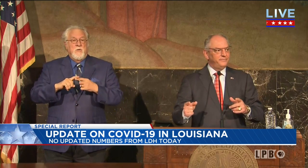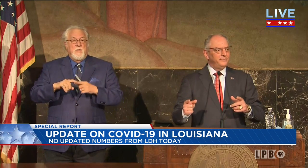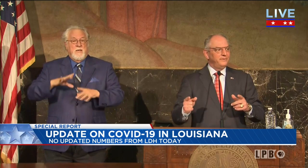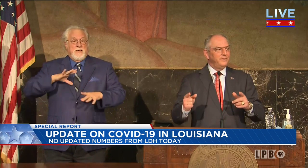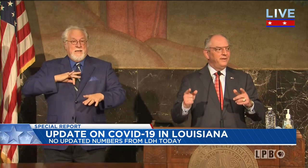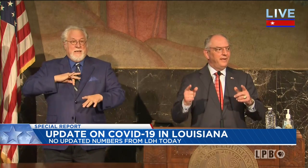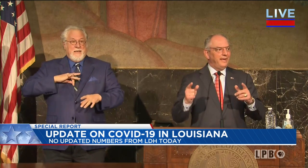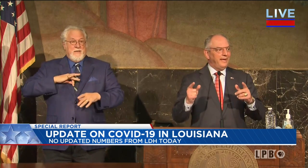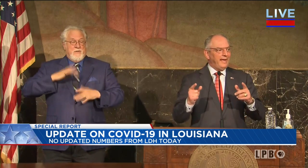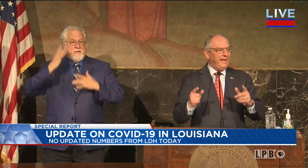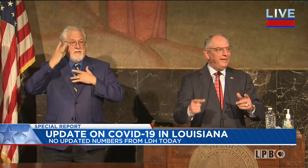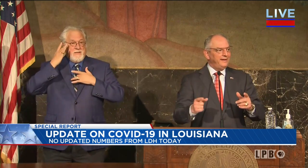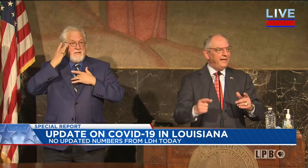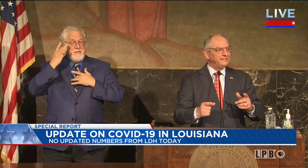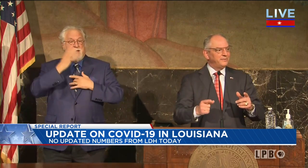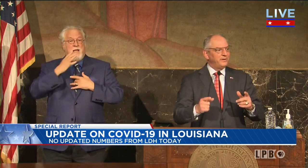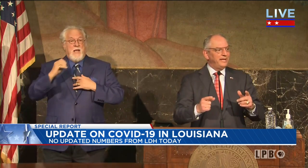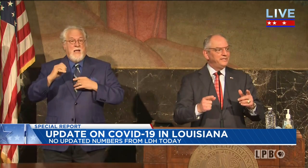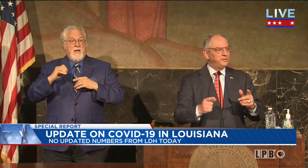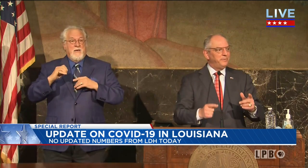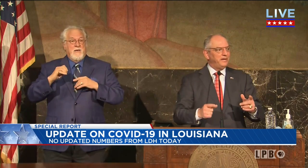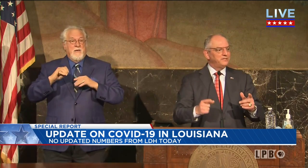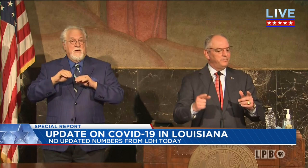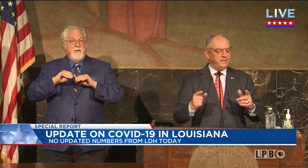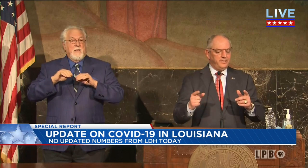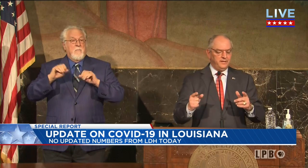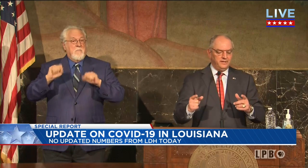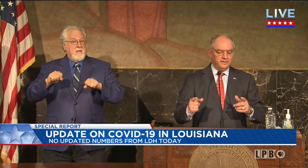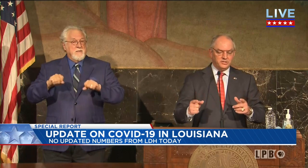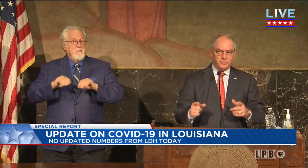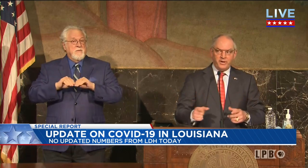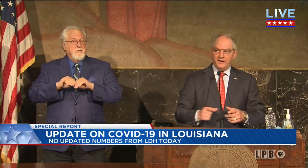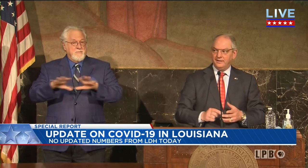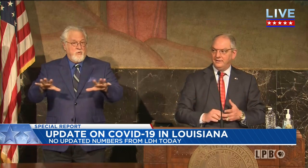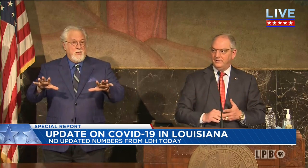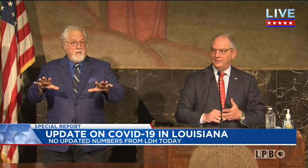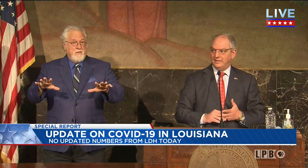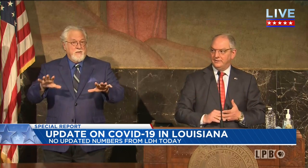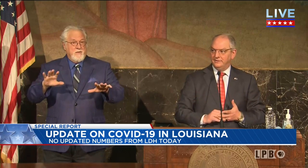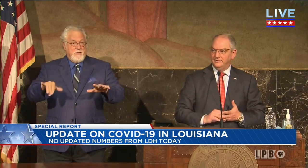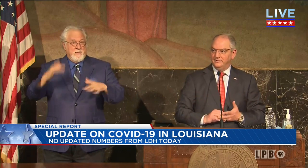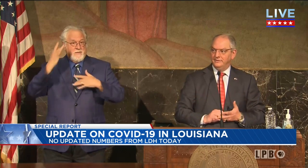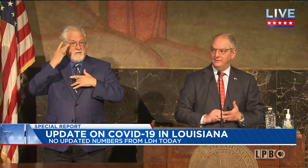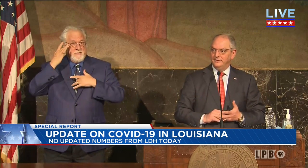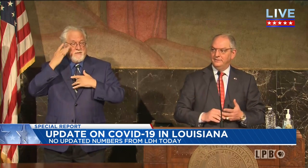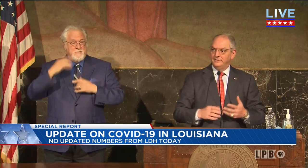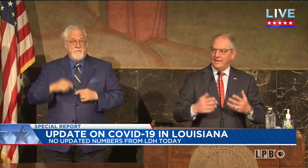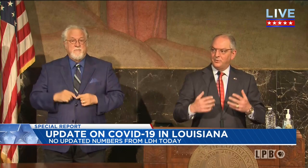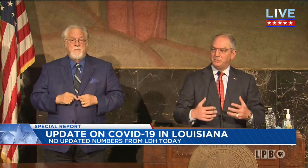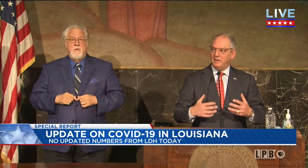RESPONSIBILITY FOR OURSELVES. AND THAT'S BOTH AS IT RELATES TO CONTRACTING THE DISEASE.